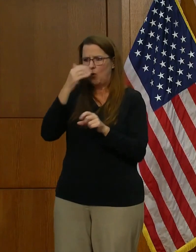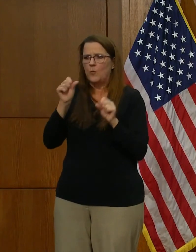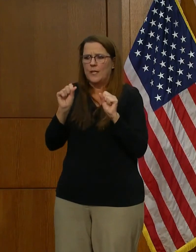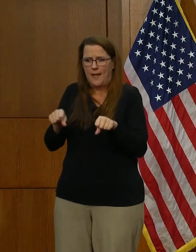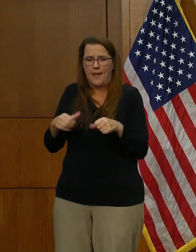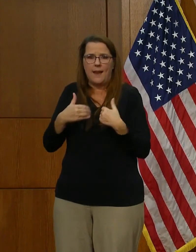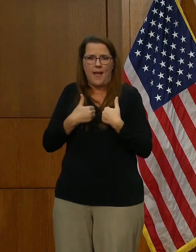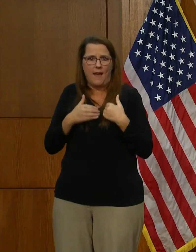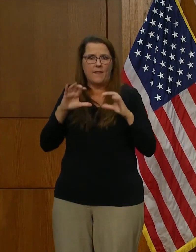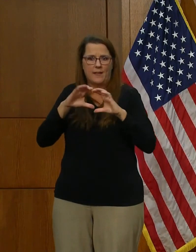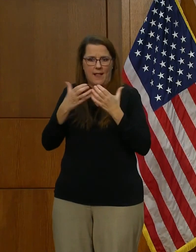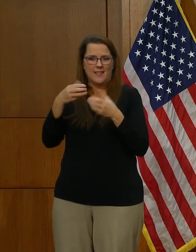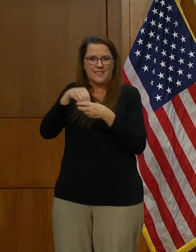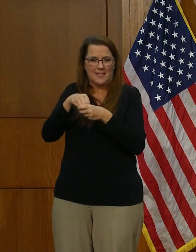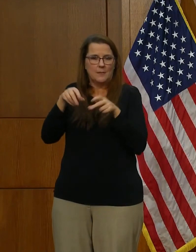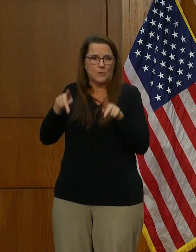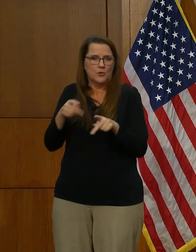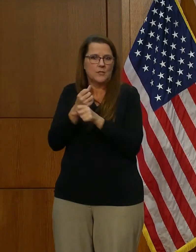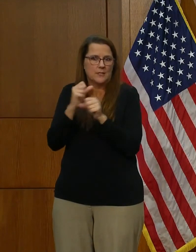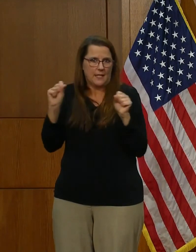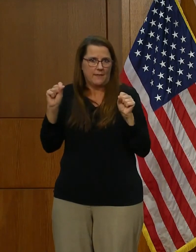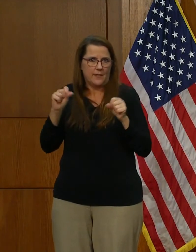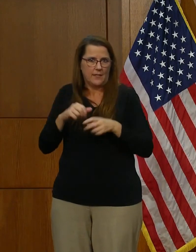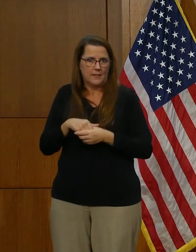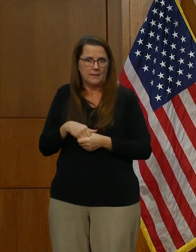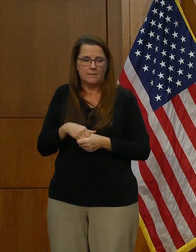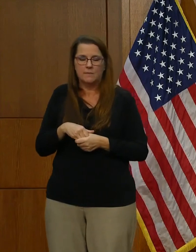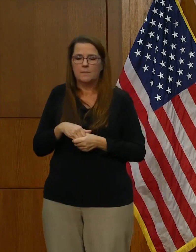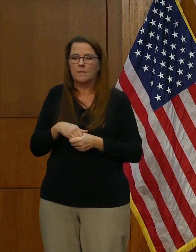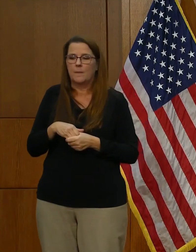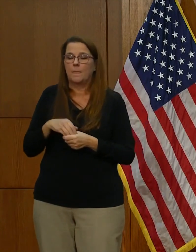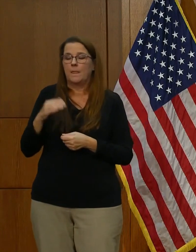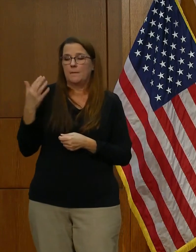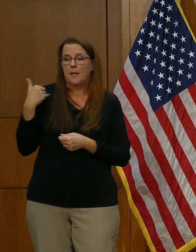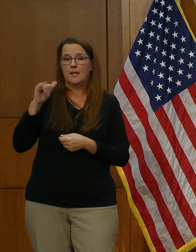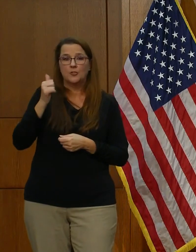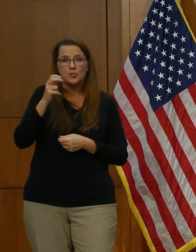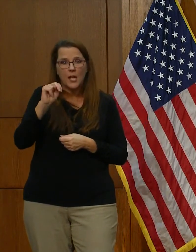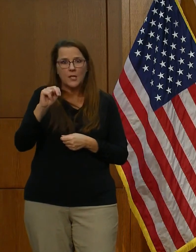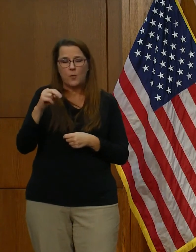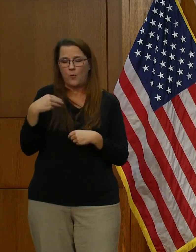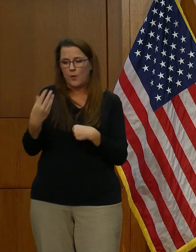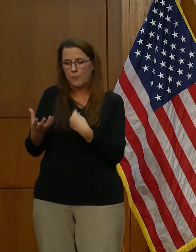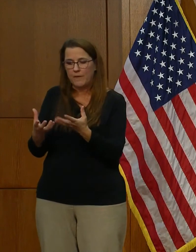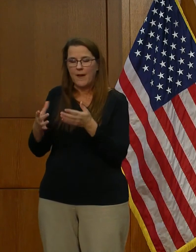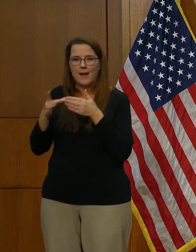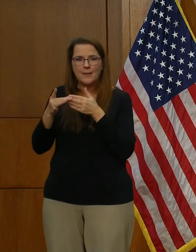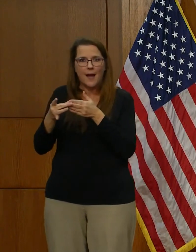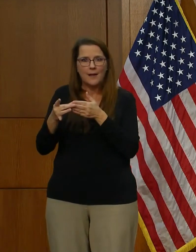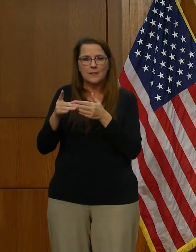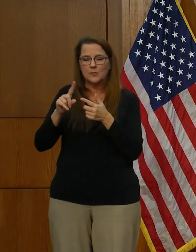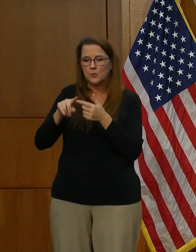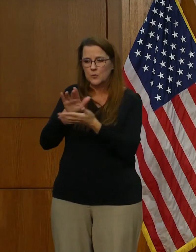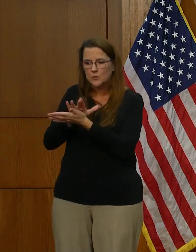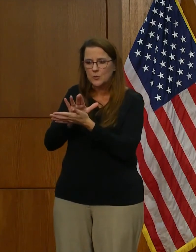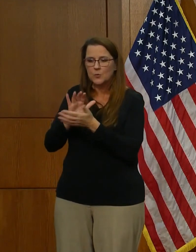SCHOOLS TO HOLD IN PERSON CLASSES SAFELY. IN JANUARY. WE PROVIDED GUIDANCE TO OUR